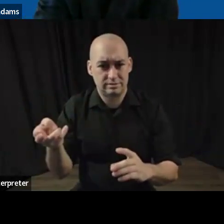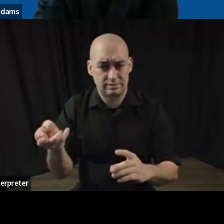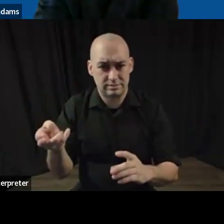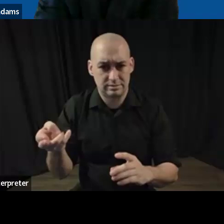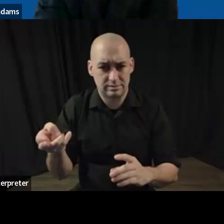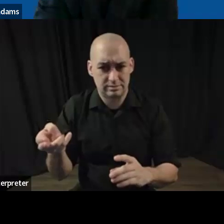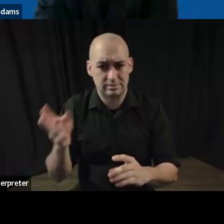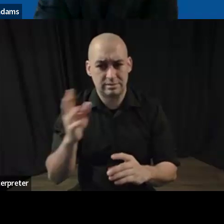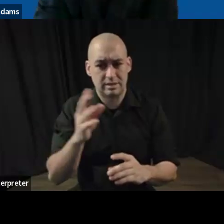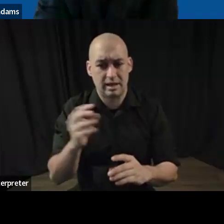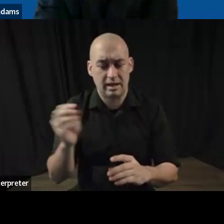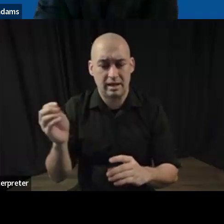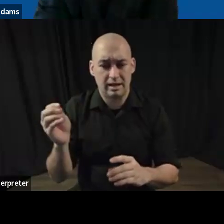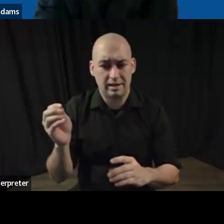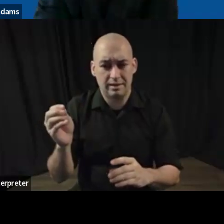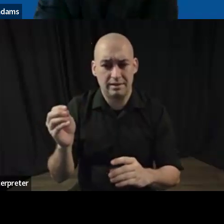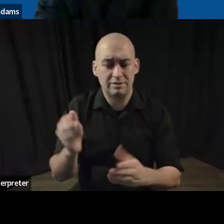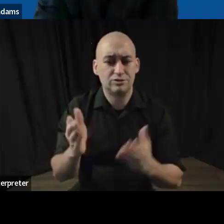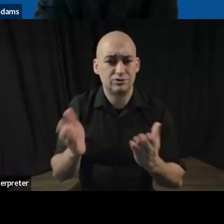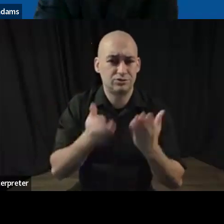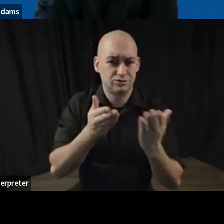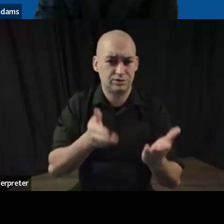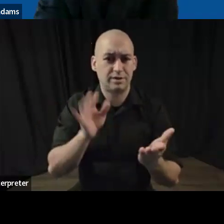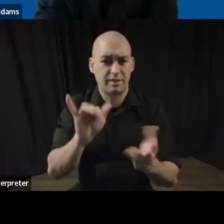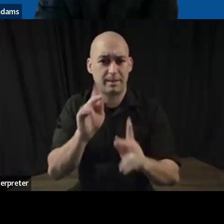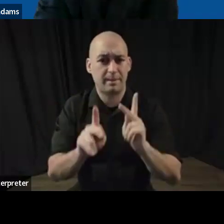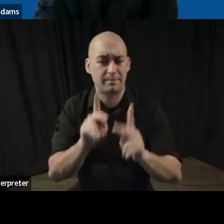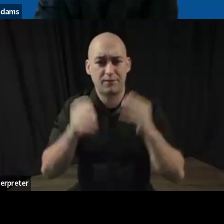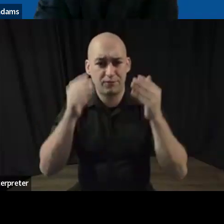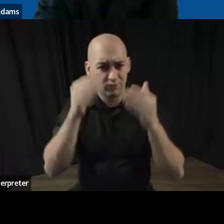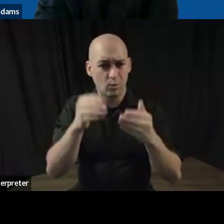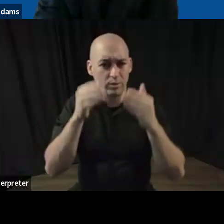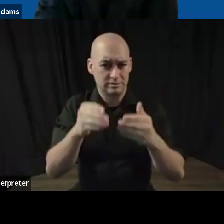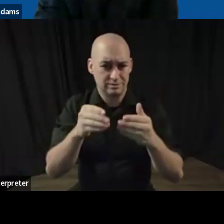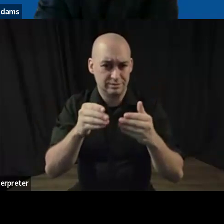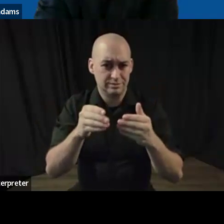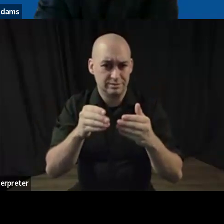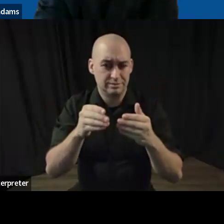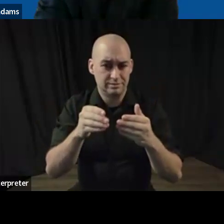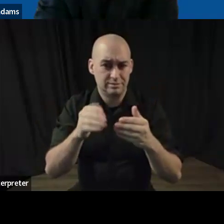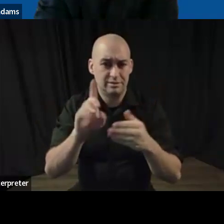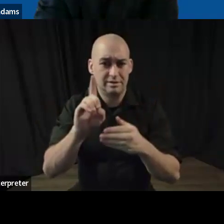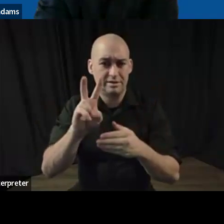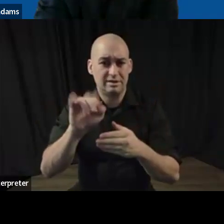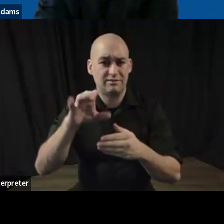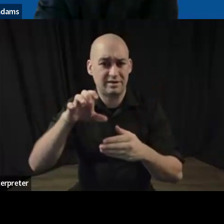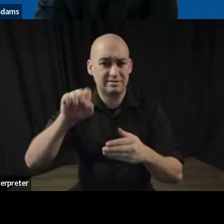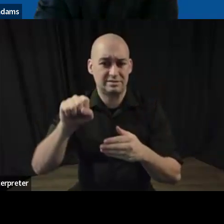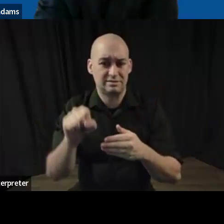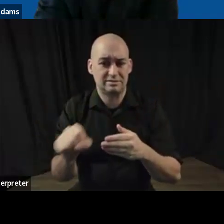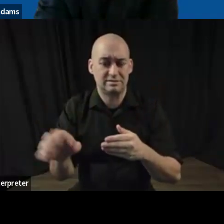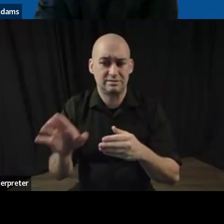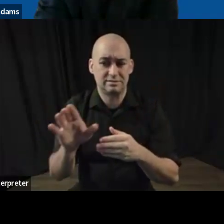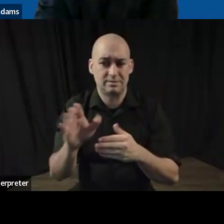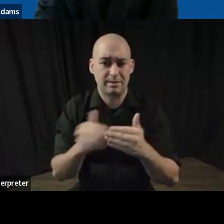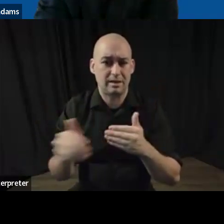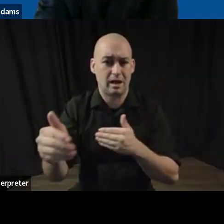you know, we suggest that you folks focus on the devices that empower people beyond mobile phones.